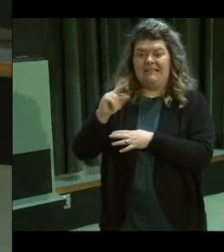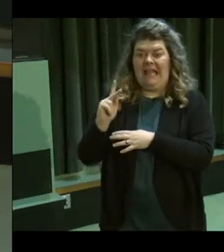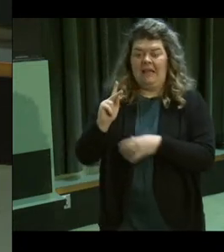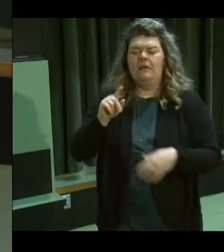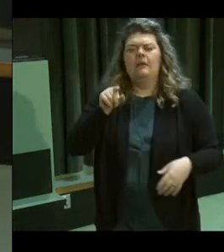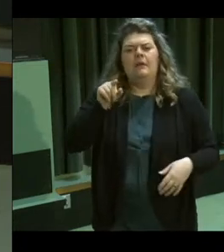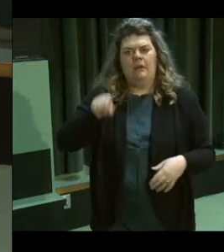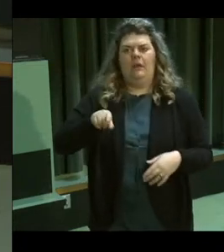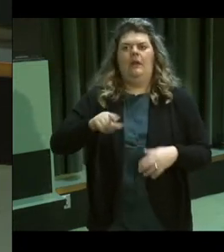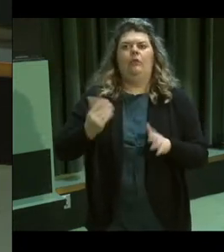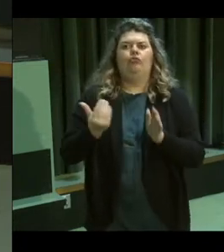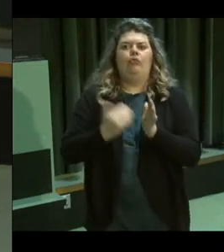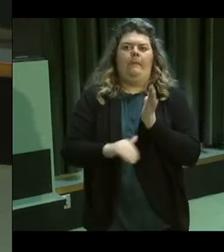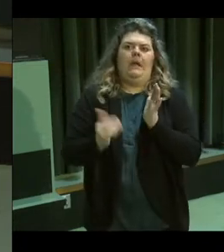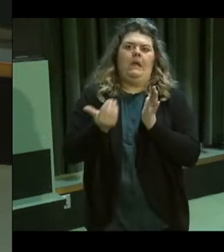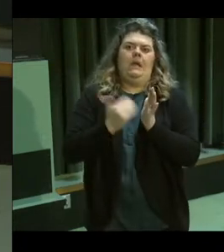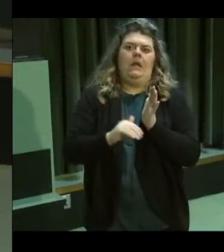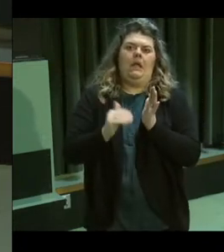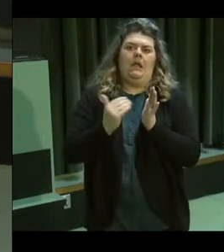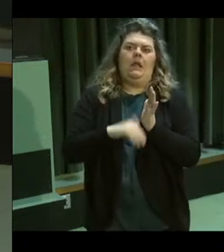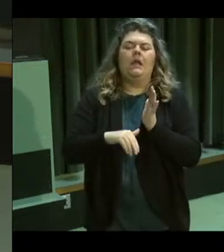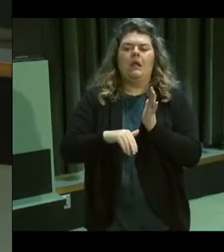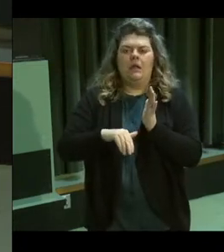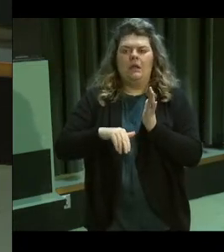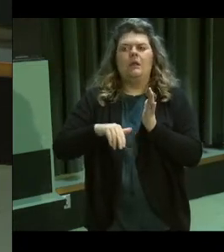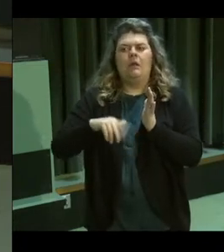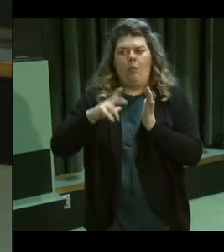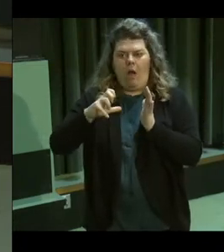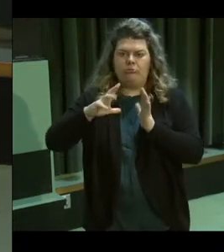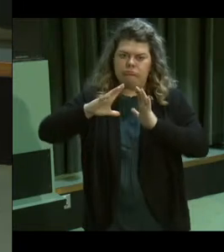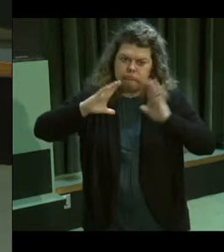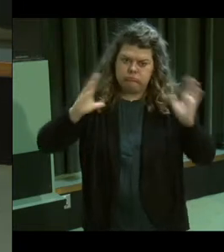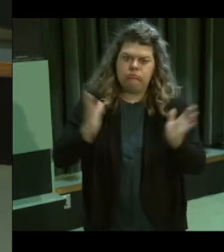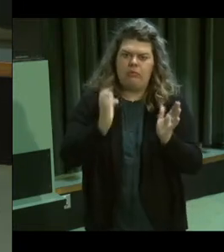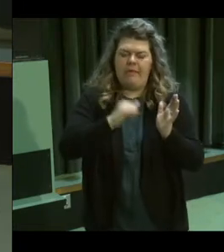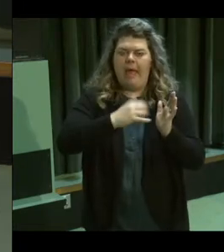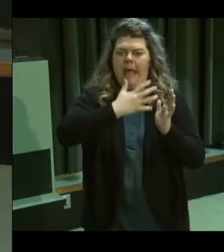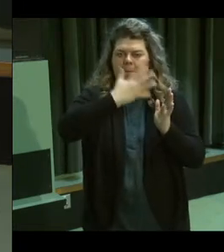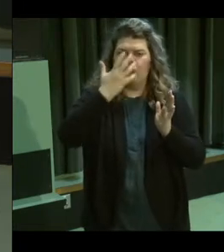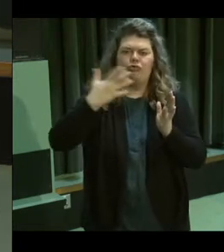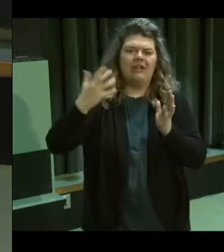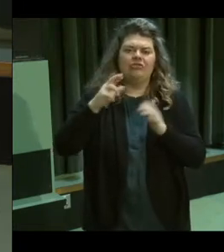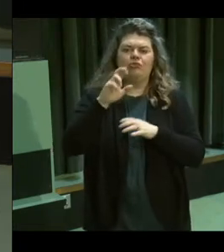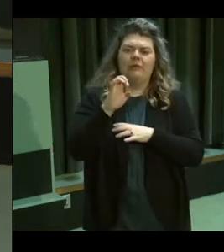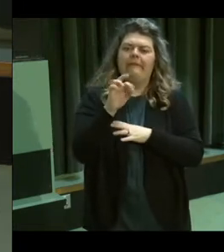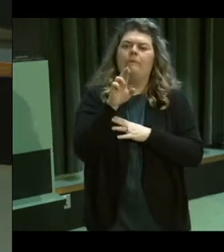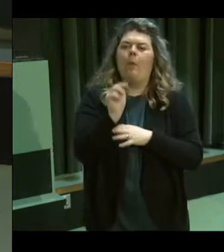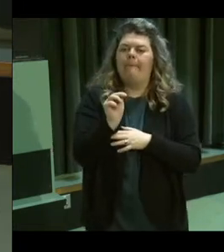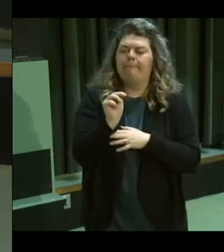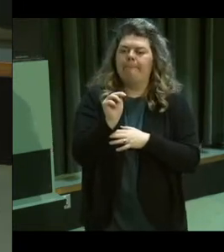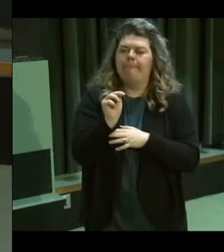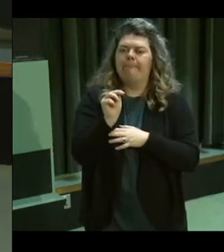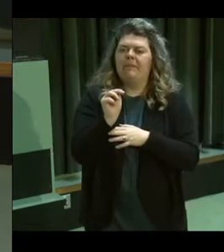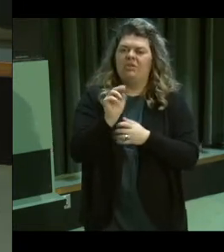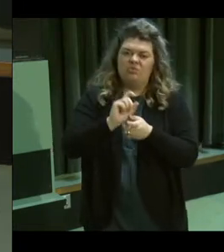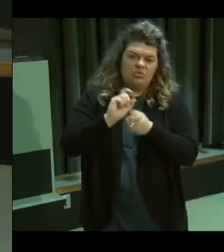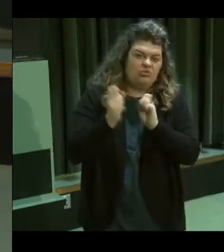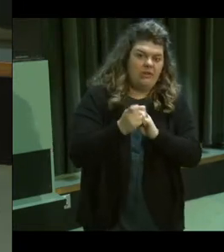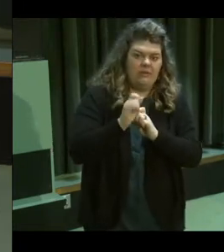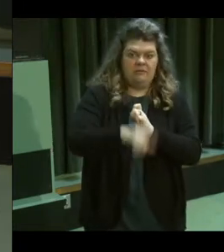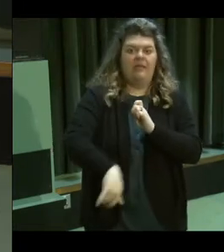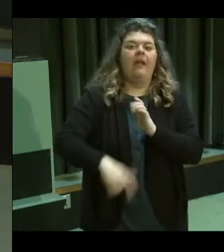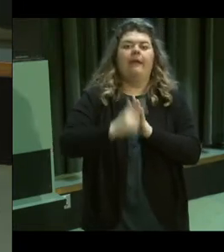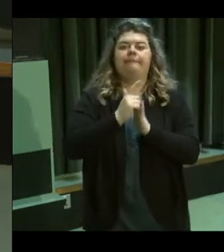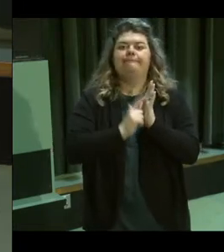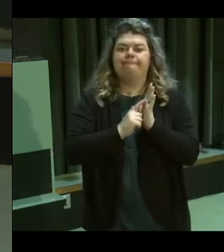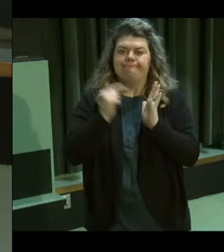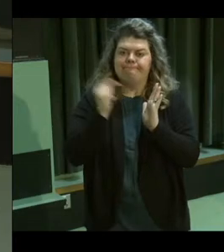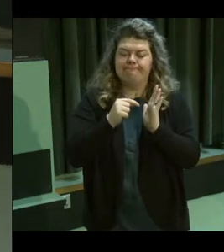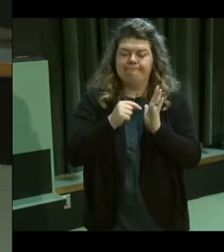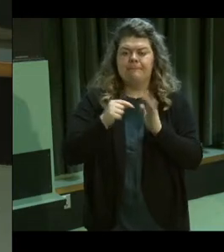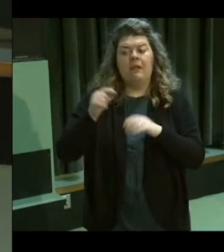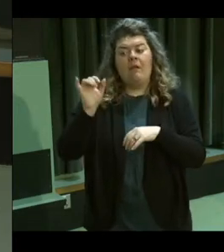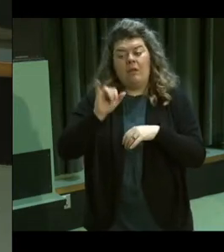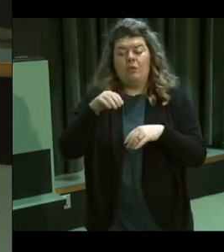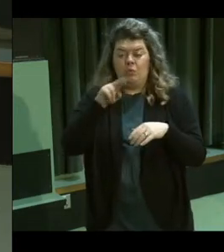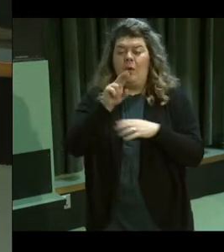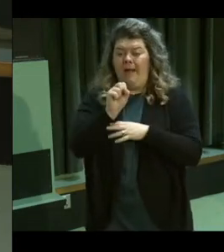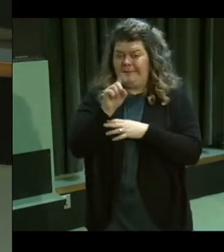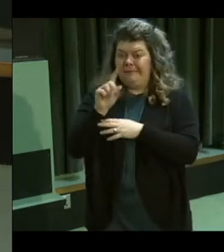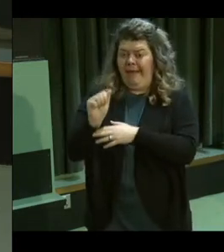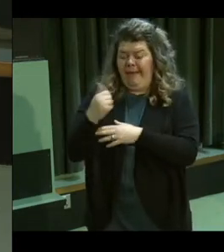for more, some sort of